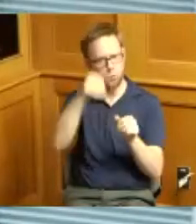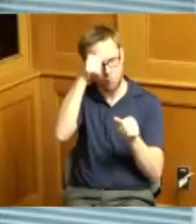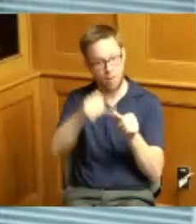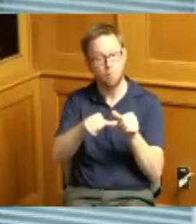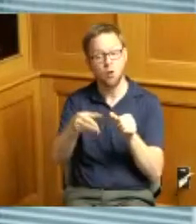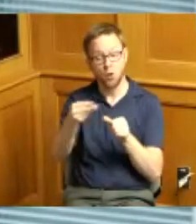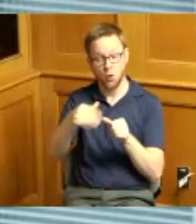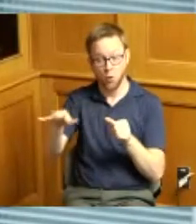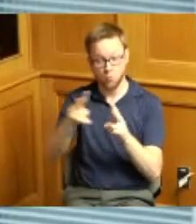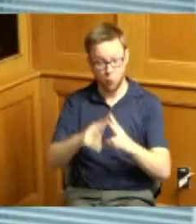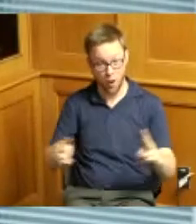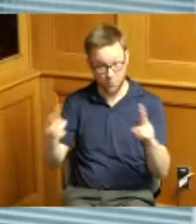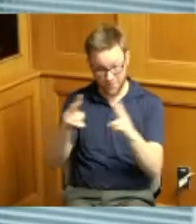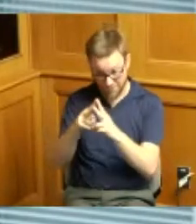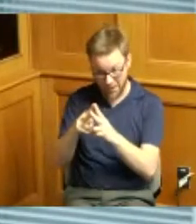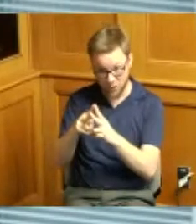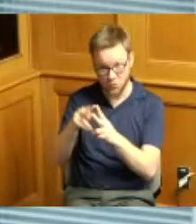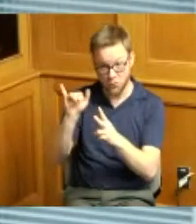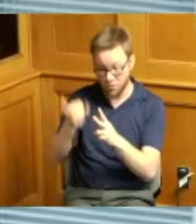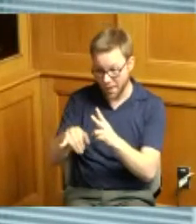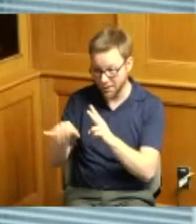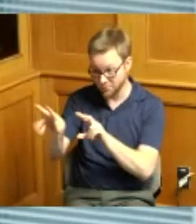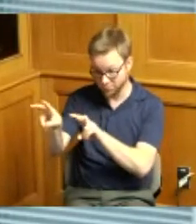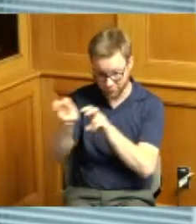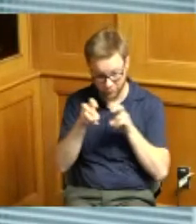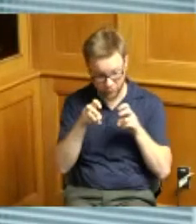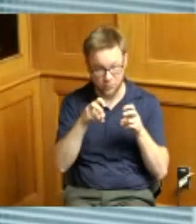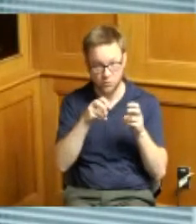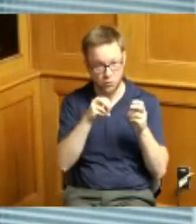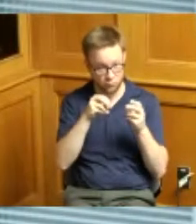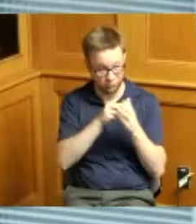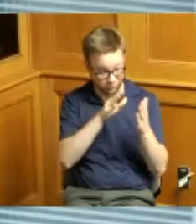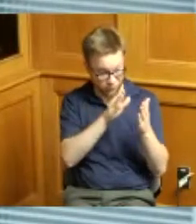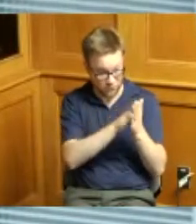that are used for new levies are different it's a different calculation to generate that amount